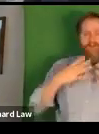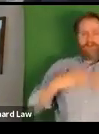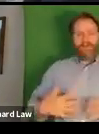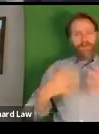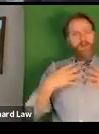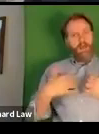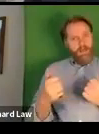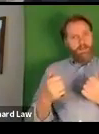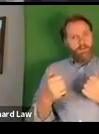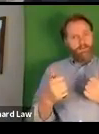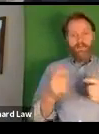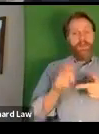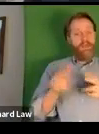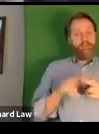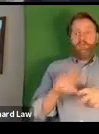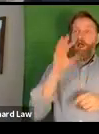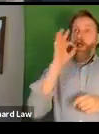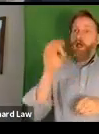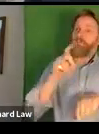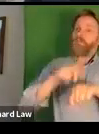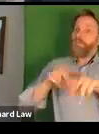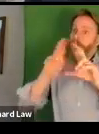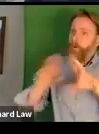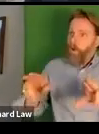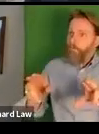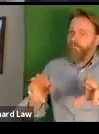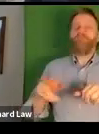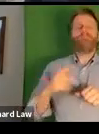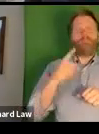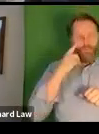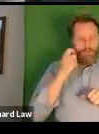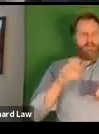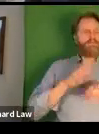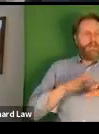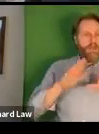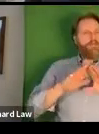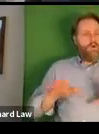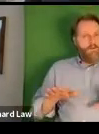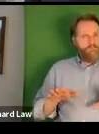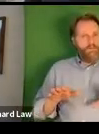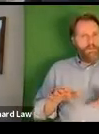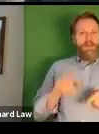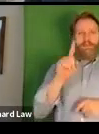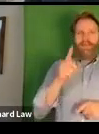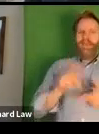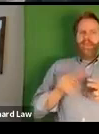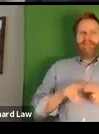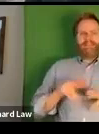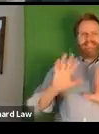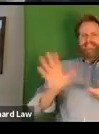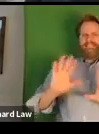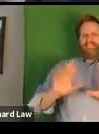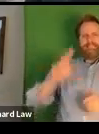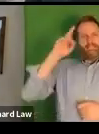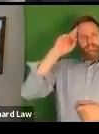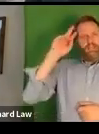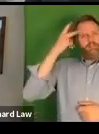be allowed to be taking that leave you know the question's about not being able to cancel leave then I think you know in our policy there's no actual